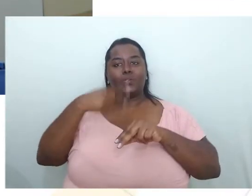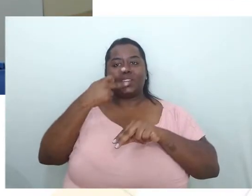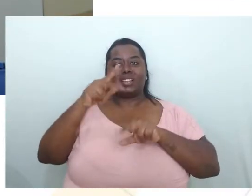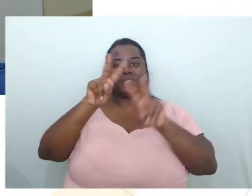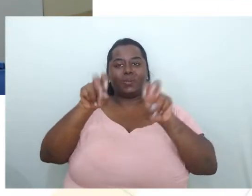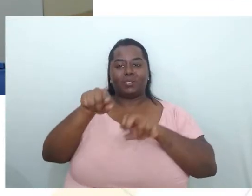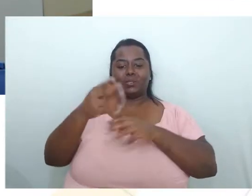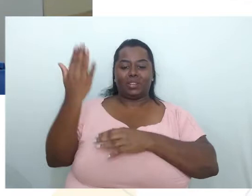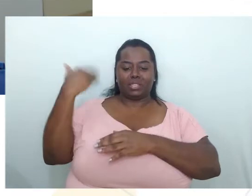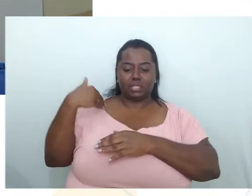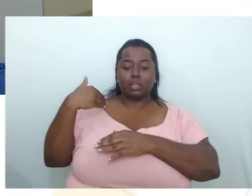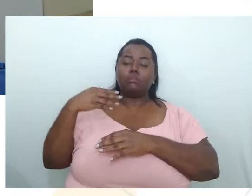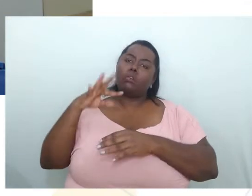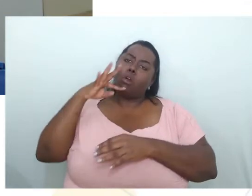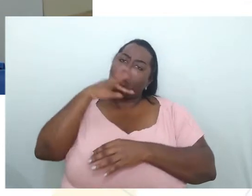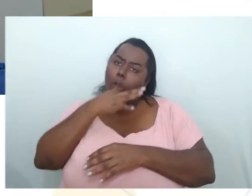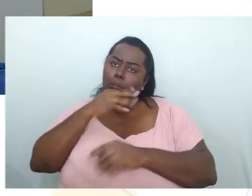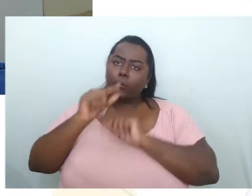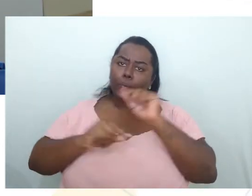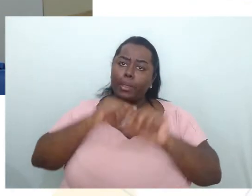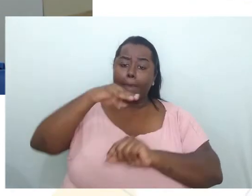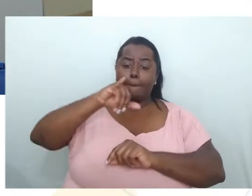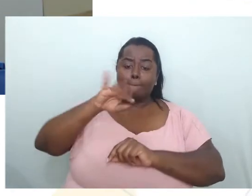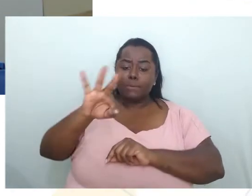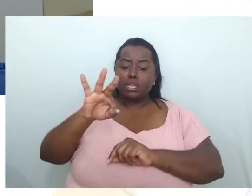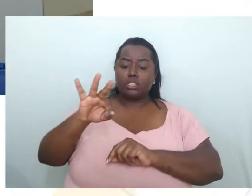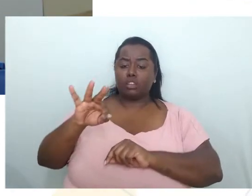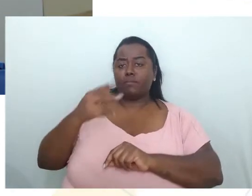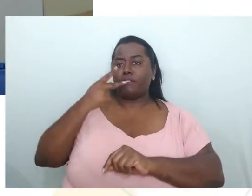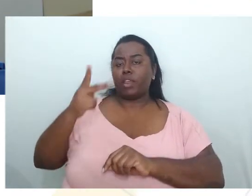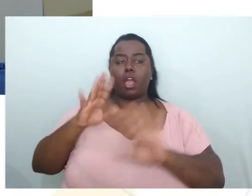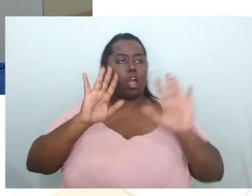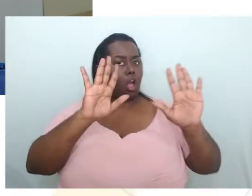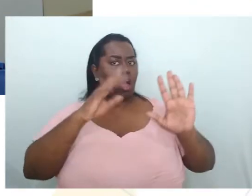Of course MIT will be saying look "I'm not kidding, I'm not giving my degree